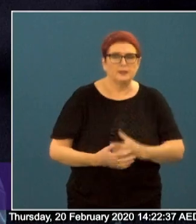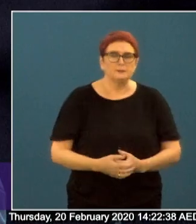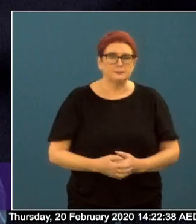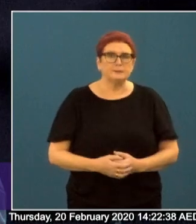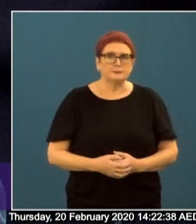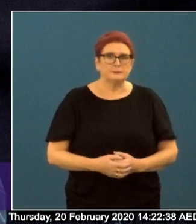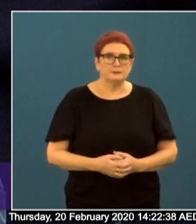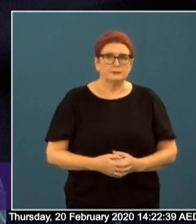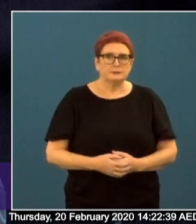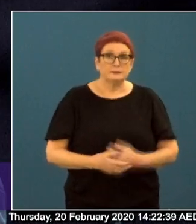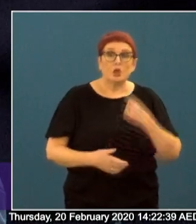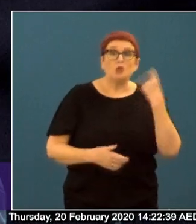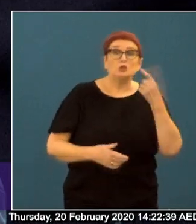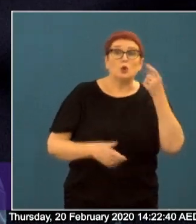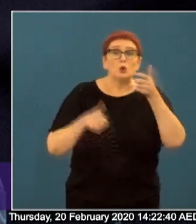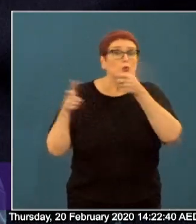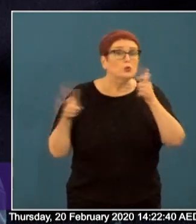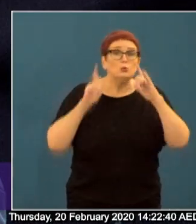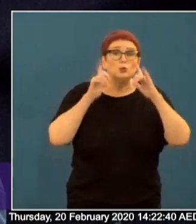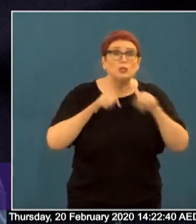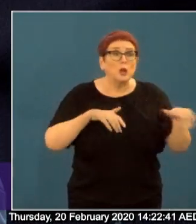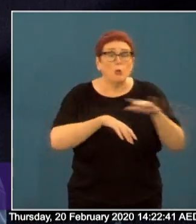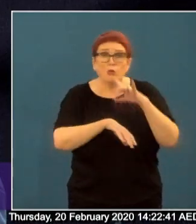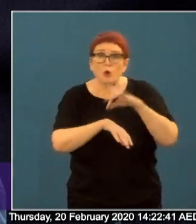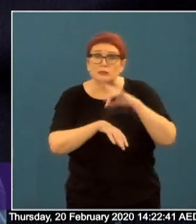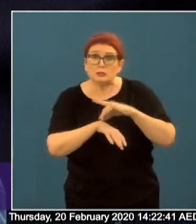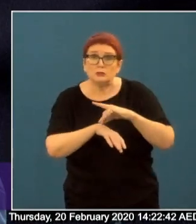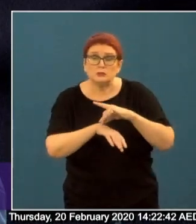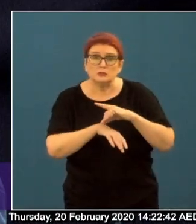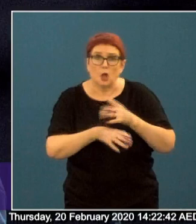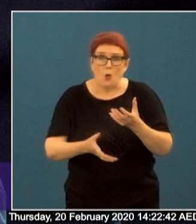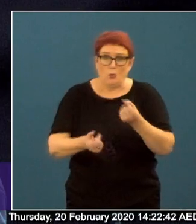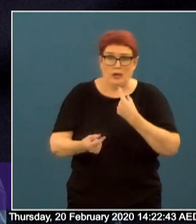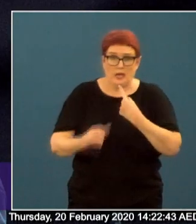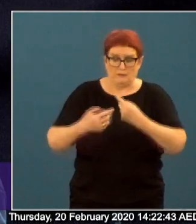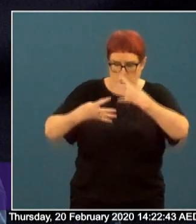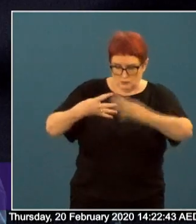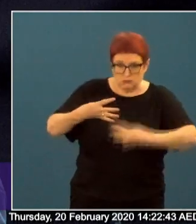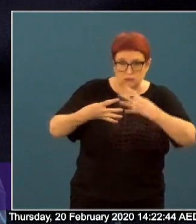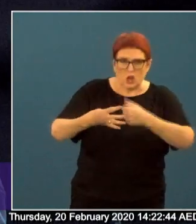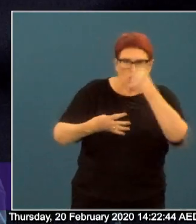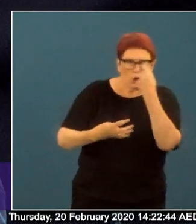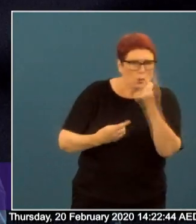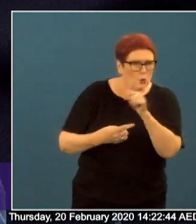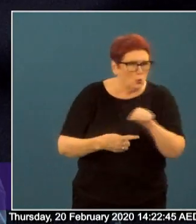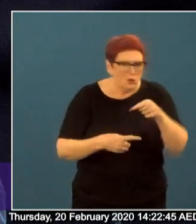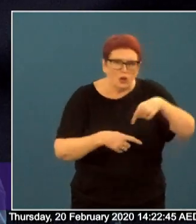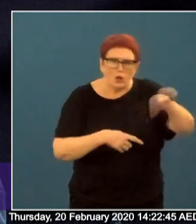to benchmark the training of the health staff along the lines of mandatory training.